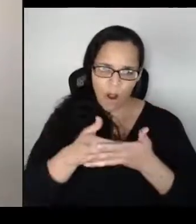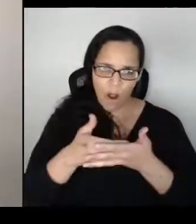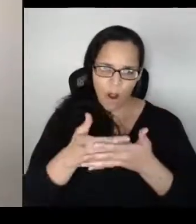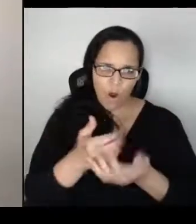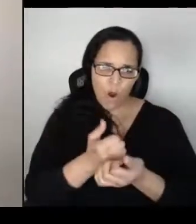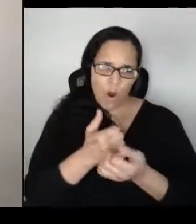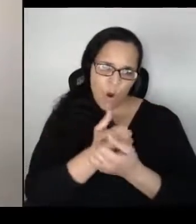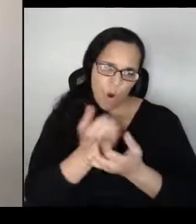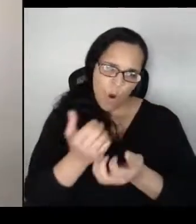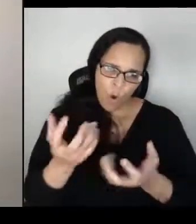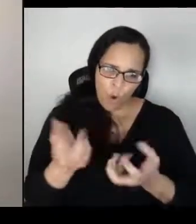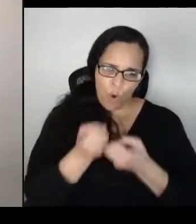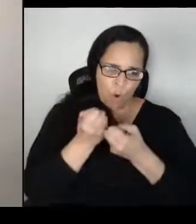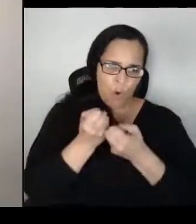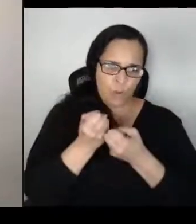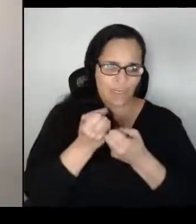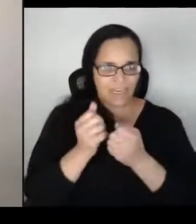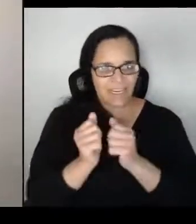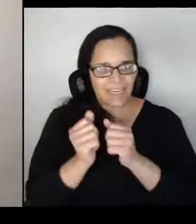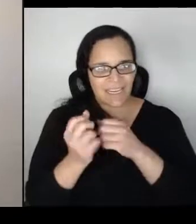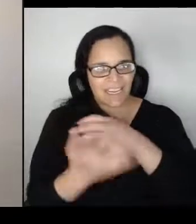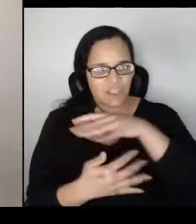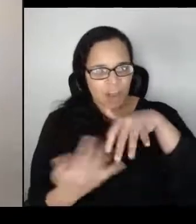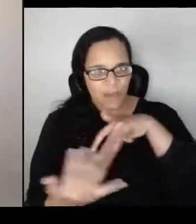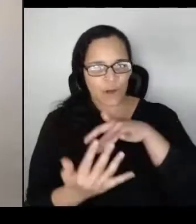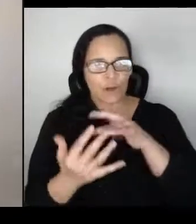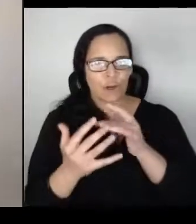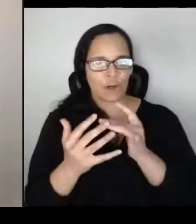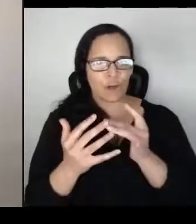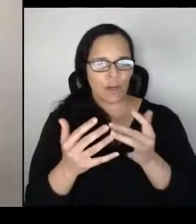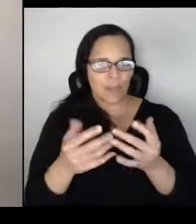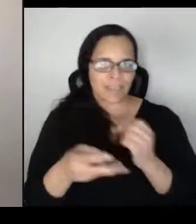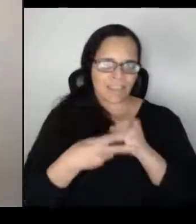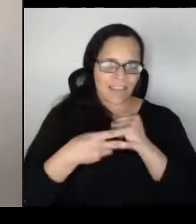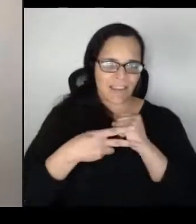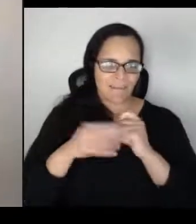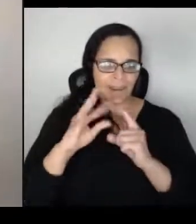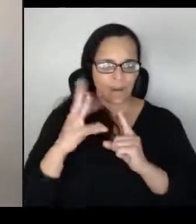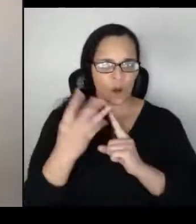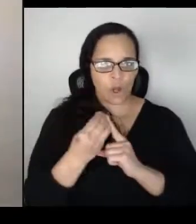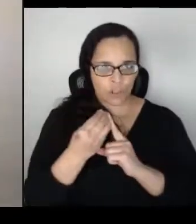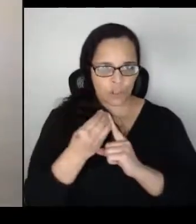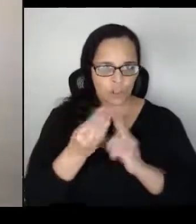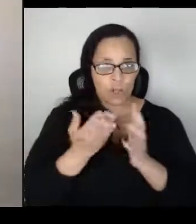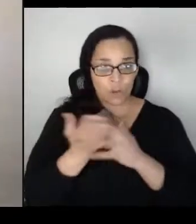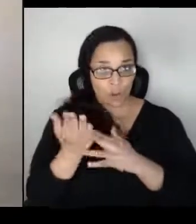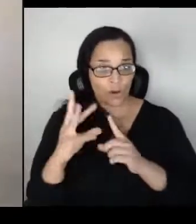we're preserving culture and through culture, we're preserving our community,